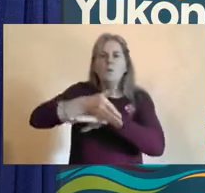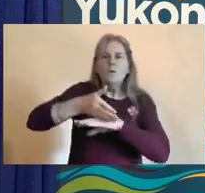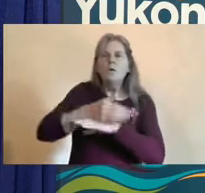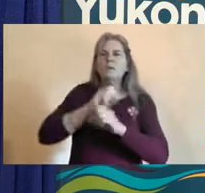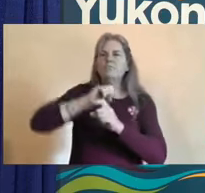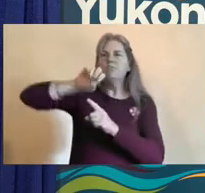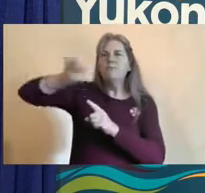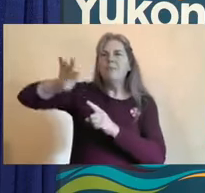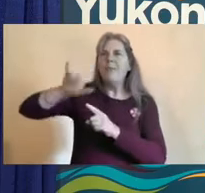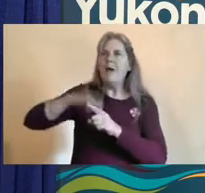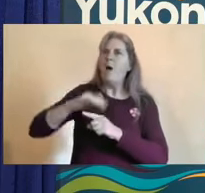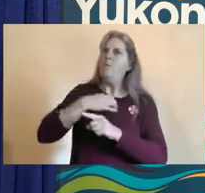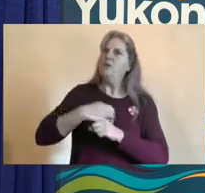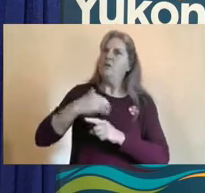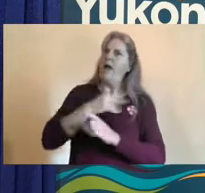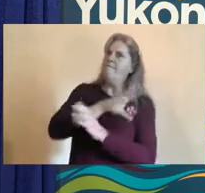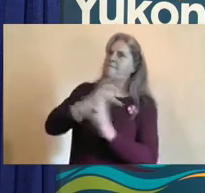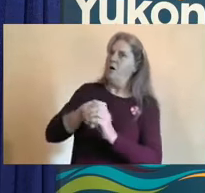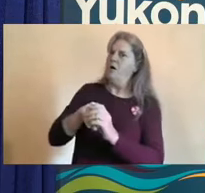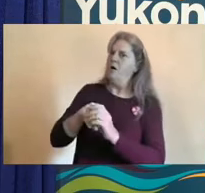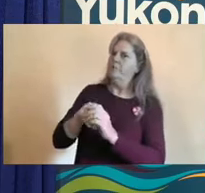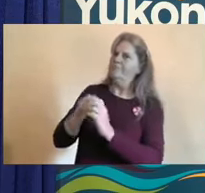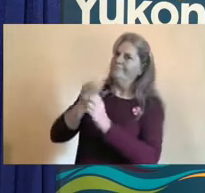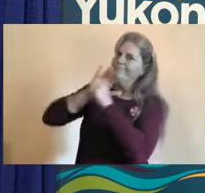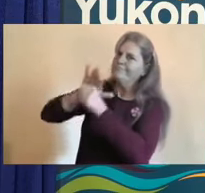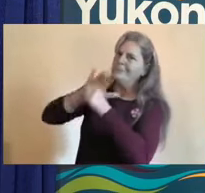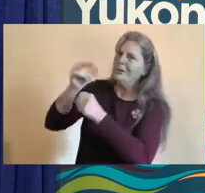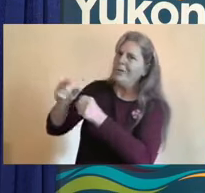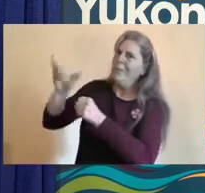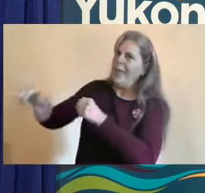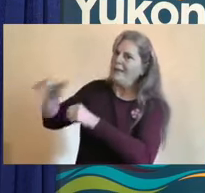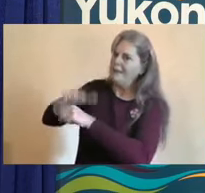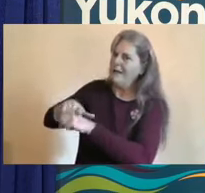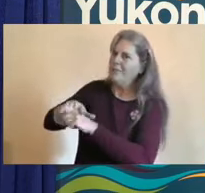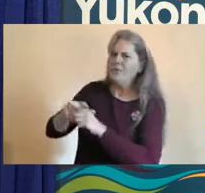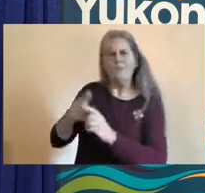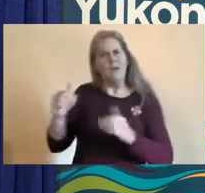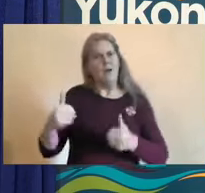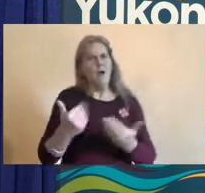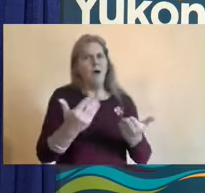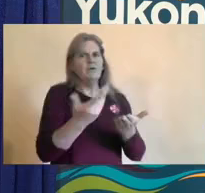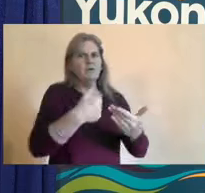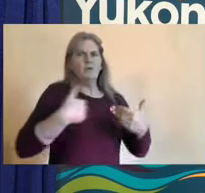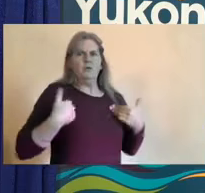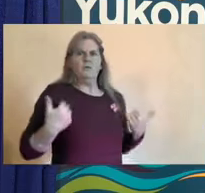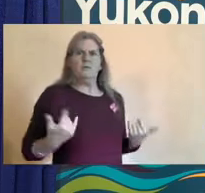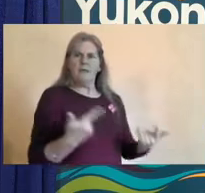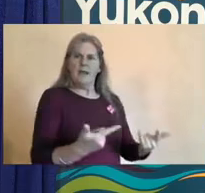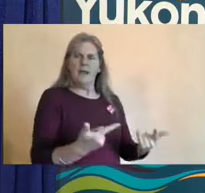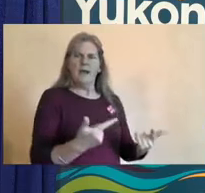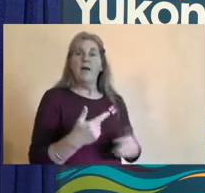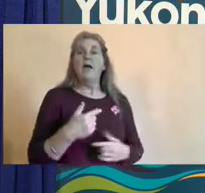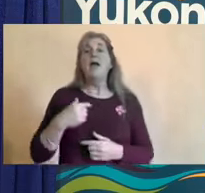the government that day, at that time. What we are doing is providing an opportunity for the youth to have that force, and if the